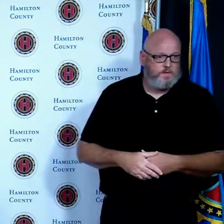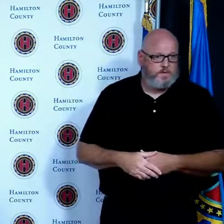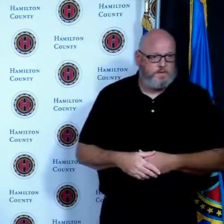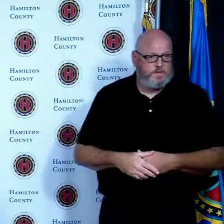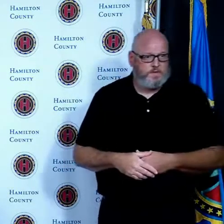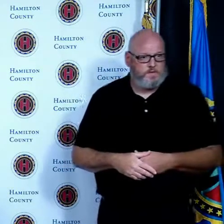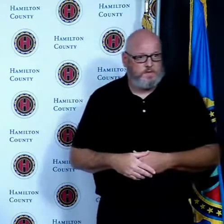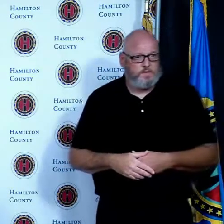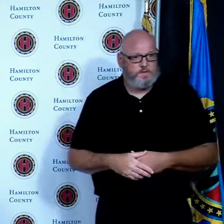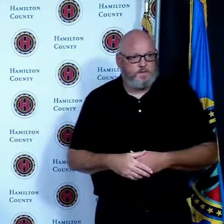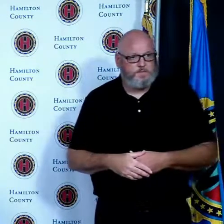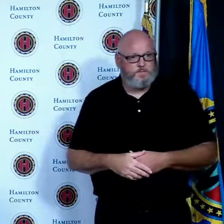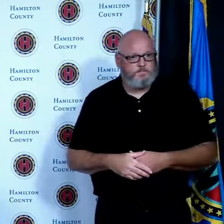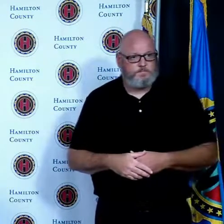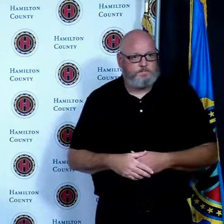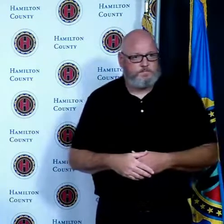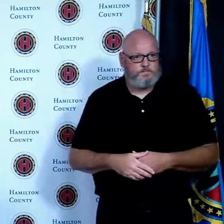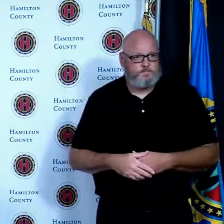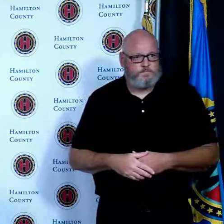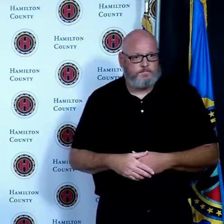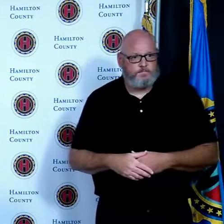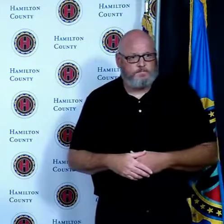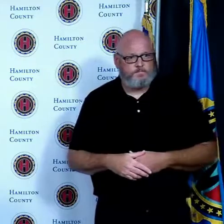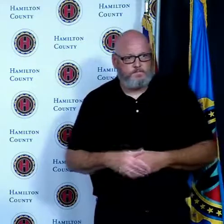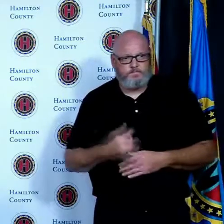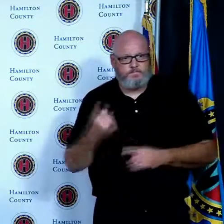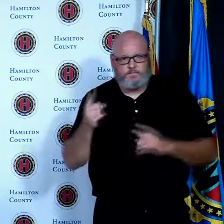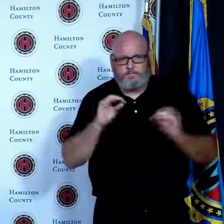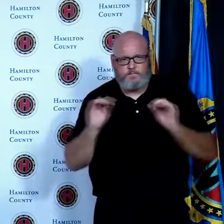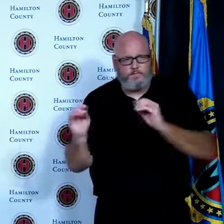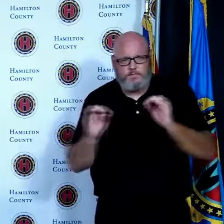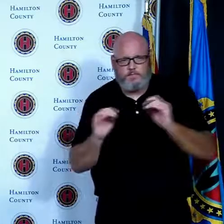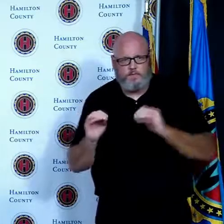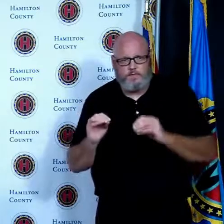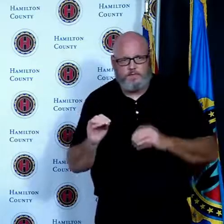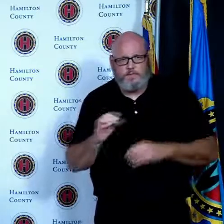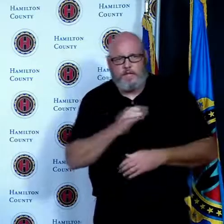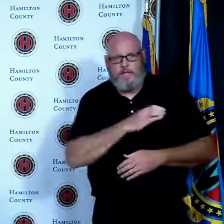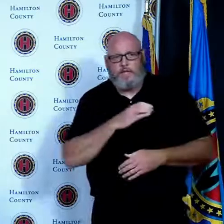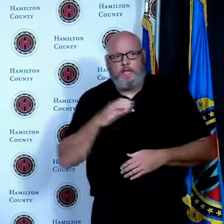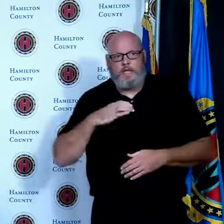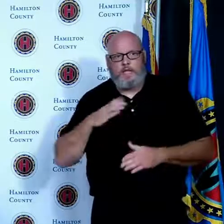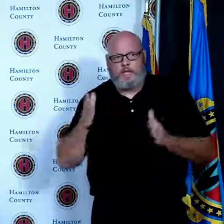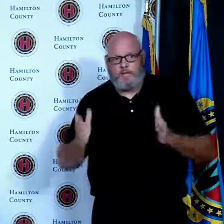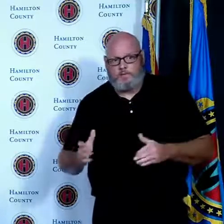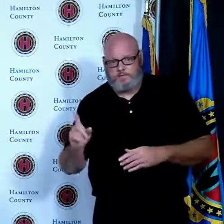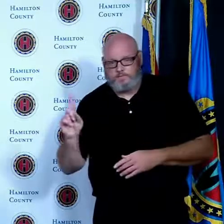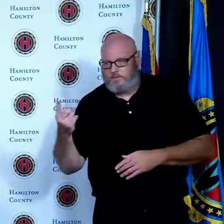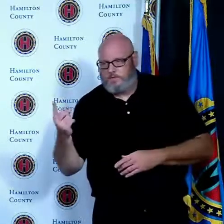okay we'll listen to the question first and decide sounds good I just want to understand a little